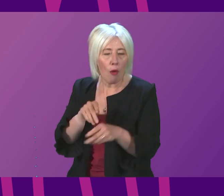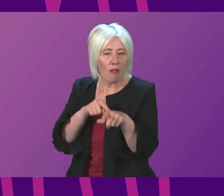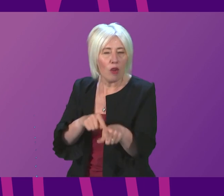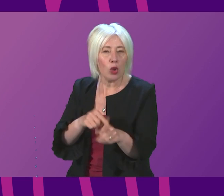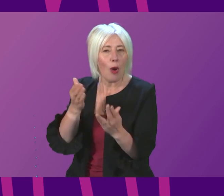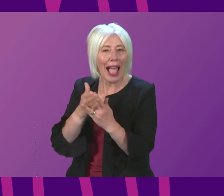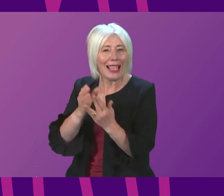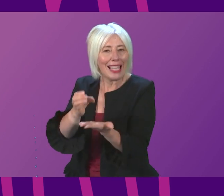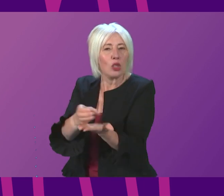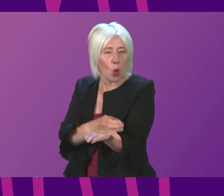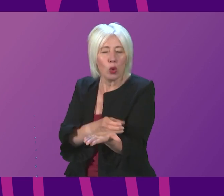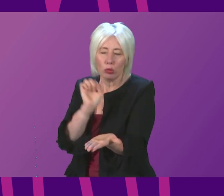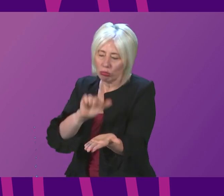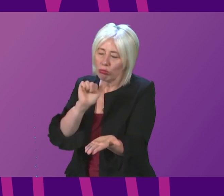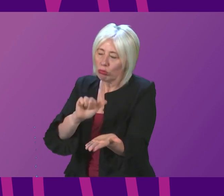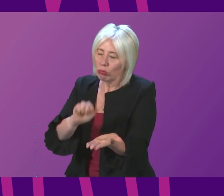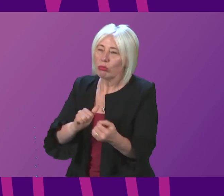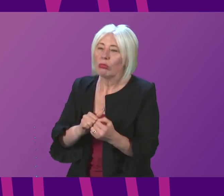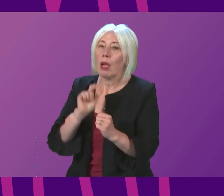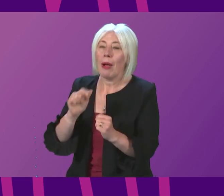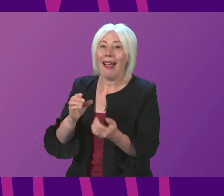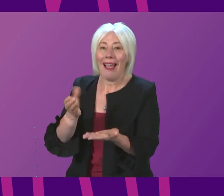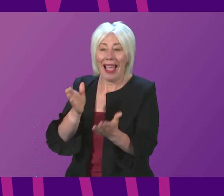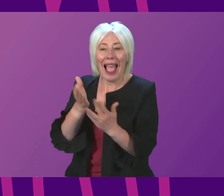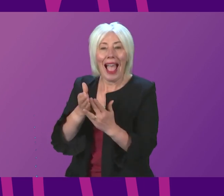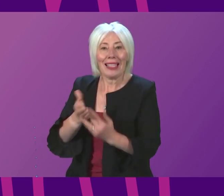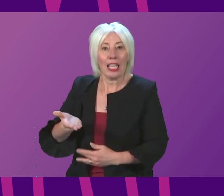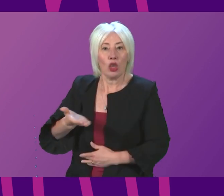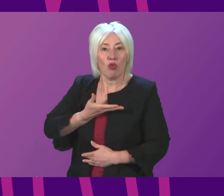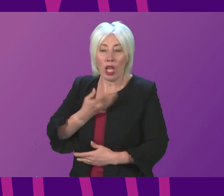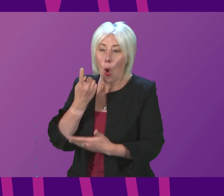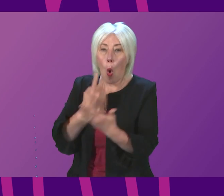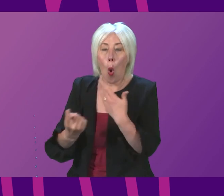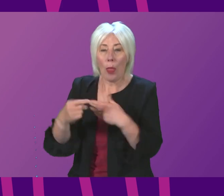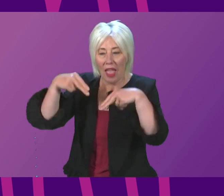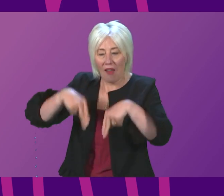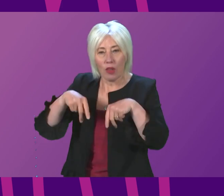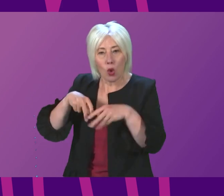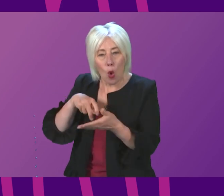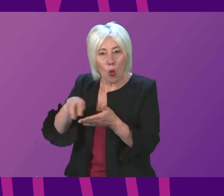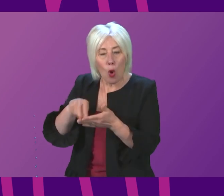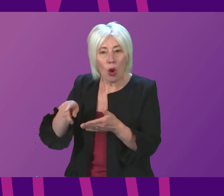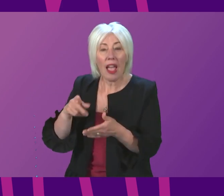Indeed, it is worth pointing out that access rights apply to dog walking only if the dog is under proper control.